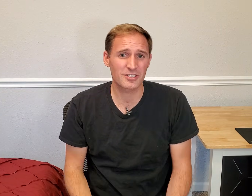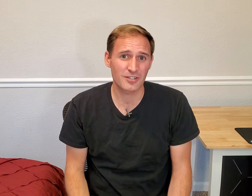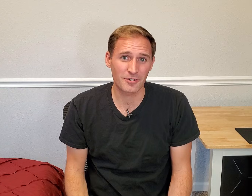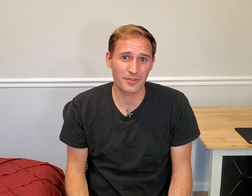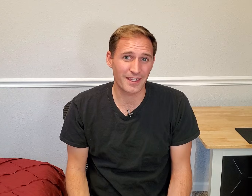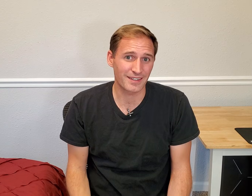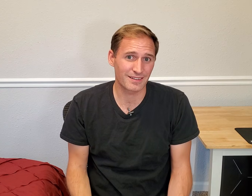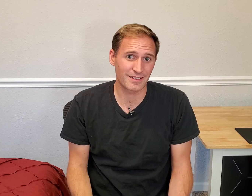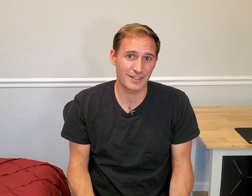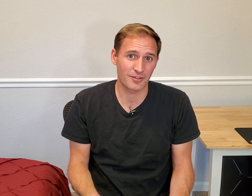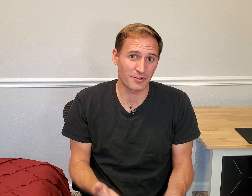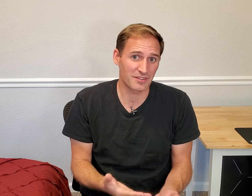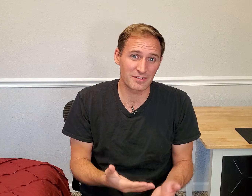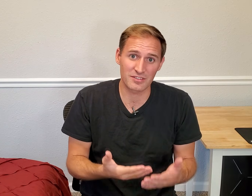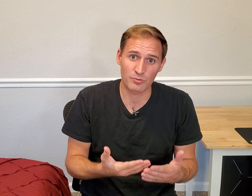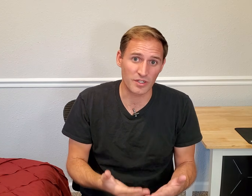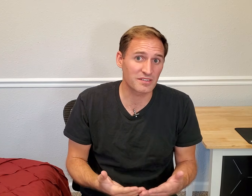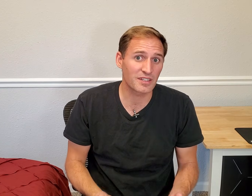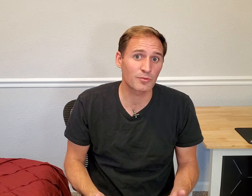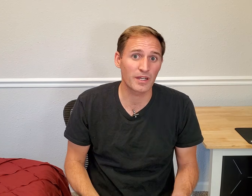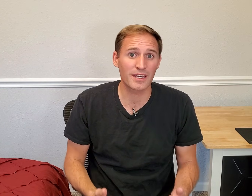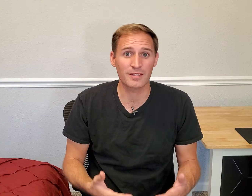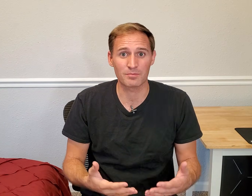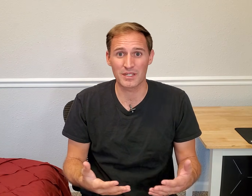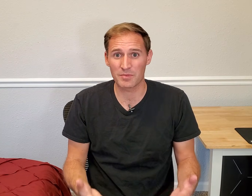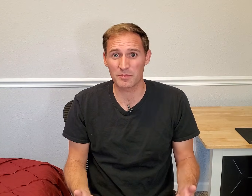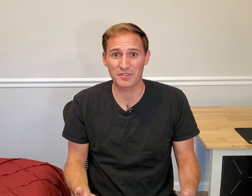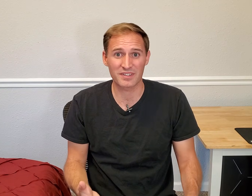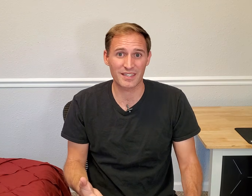know that you know there isn't just one set way and many people sign it